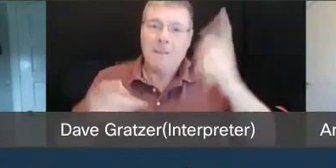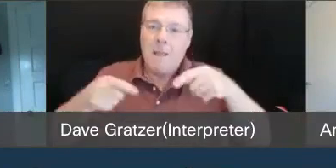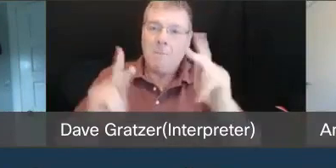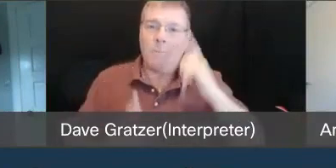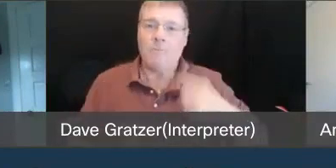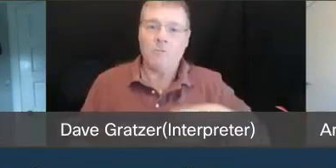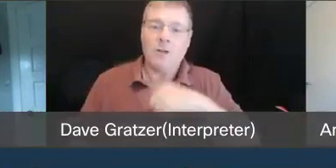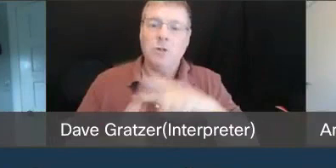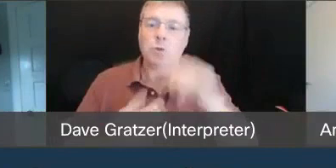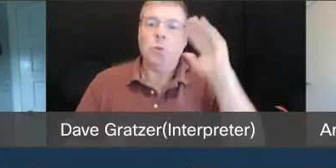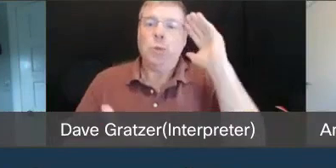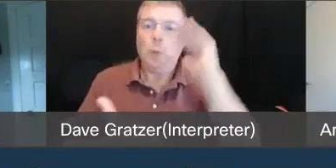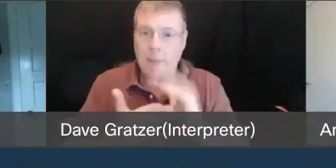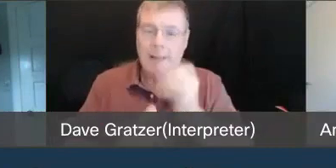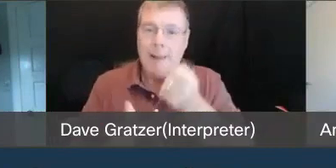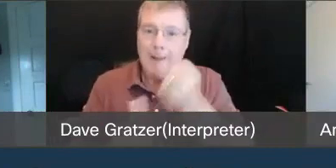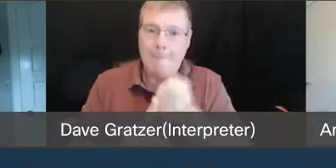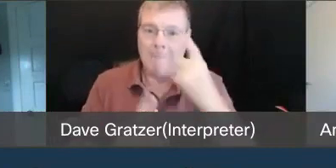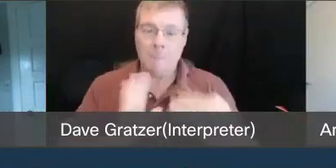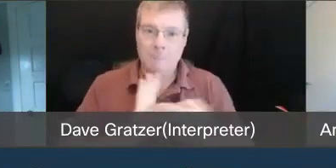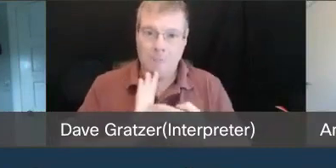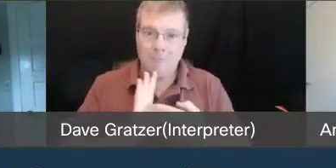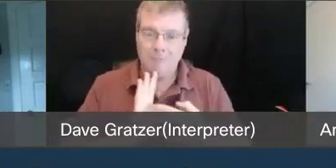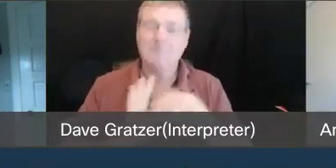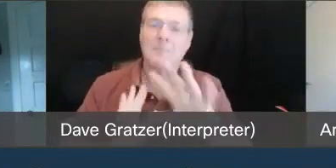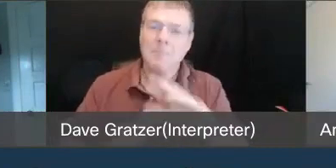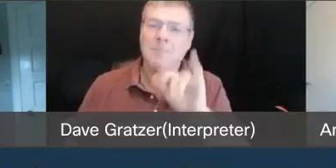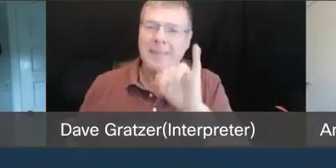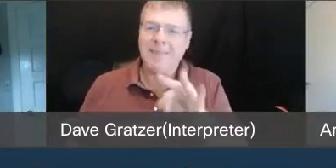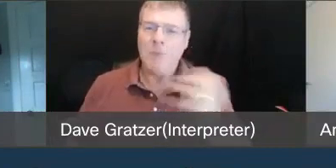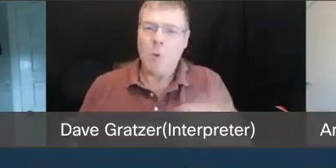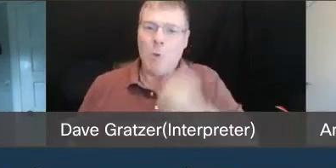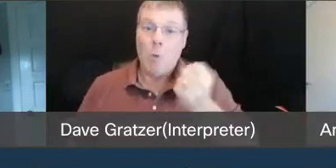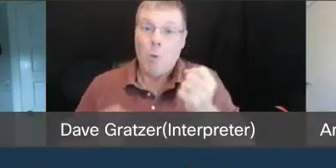the impact of implicit bias if we are saving that information for a section of the report